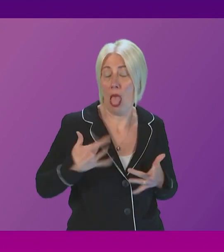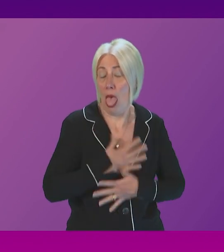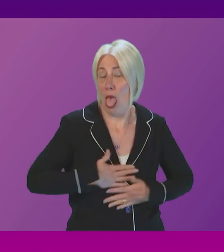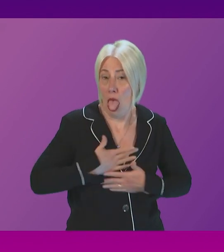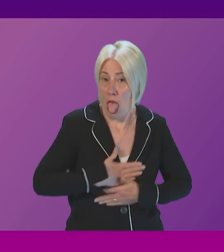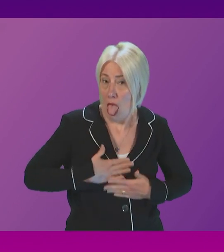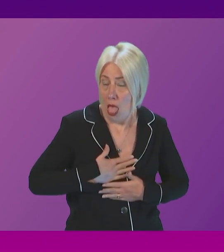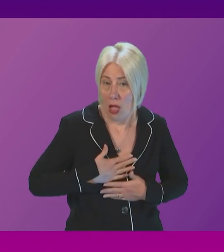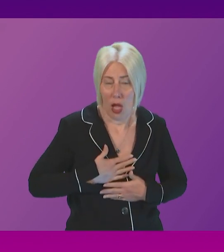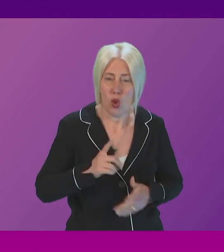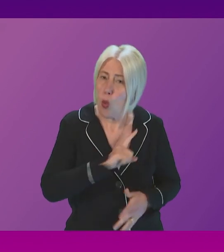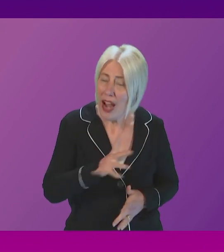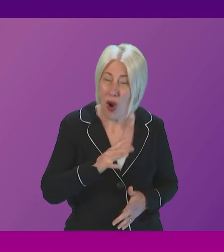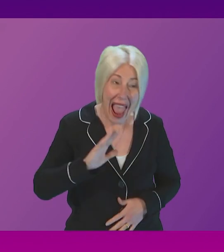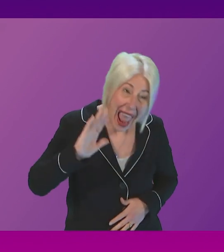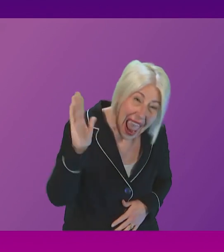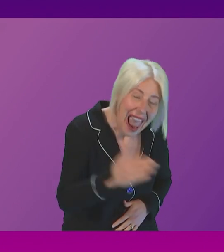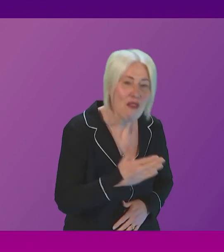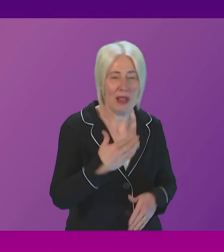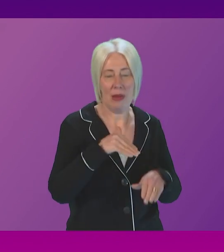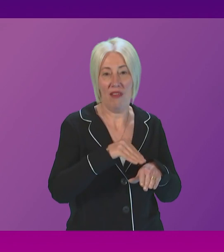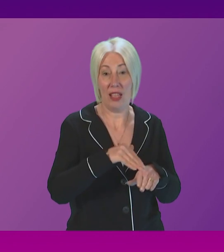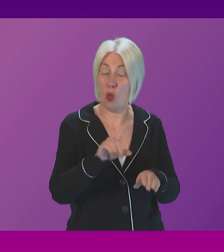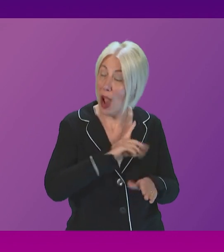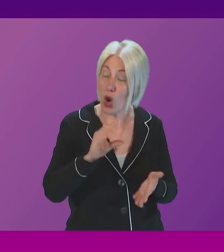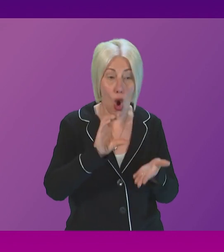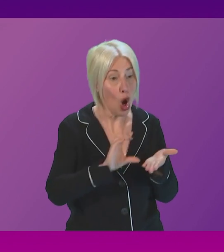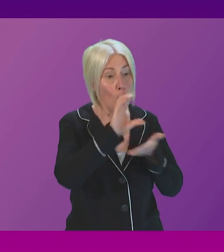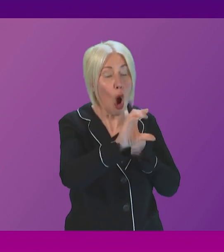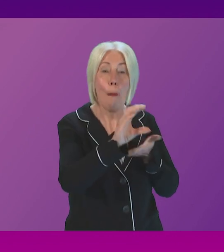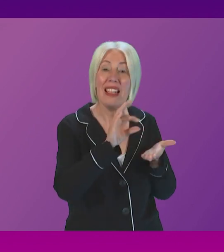Why should everyone who is affected not be compensated for the SNP’s mistakes?